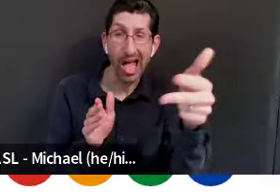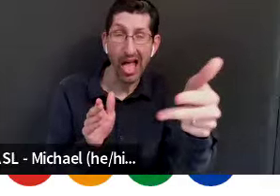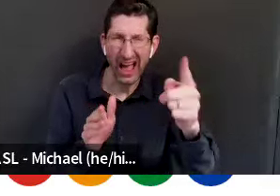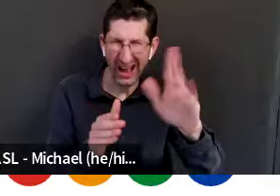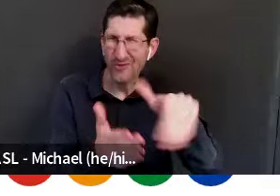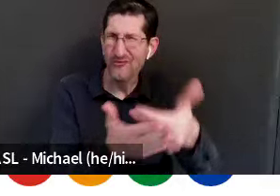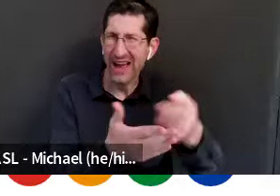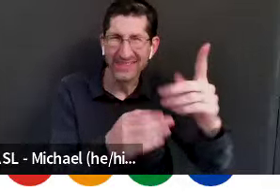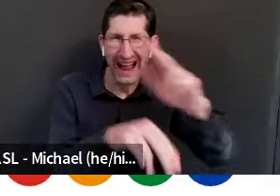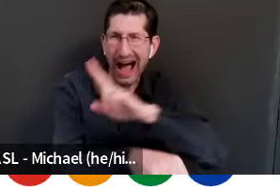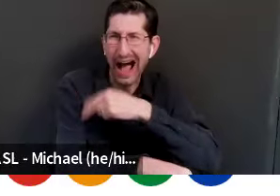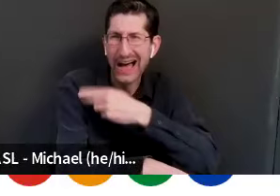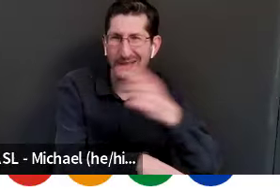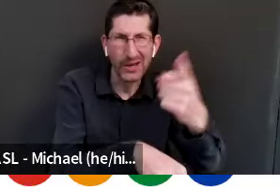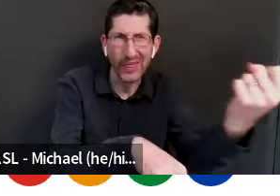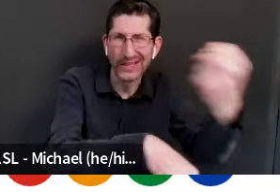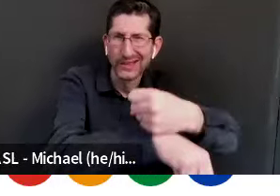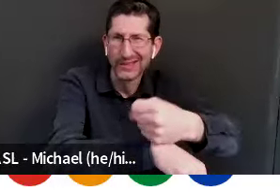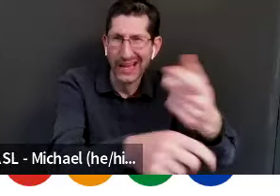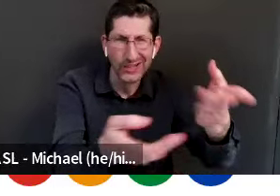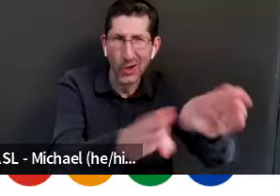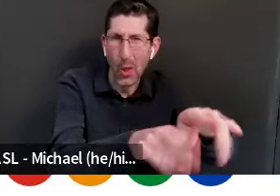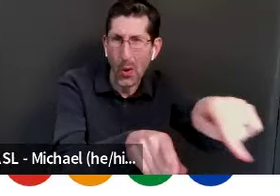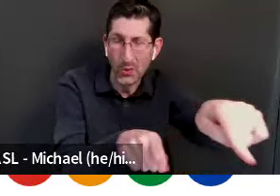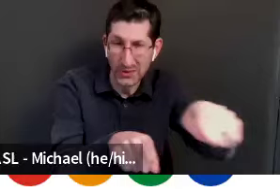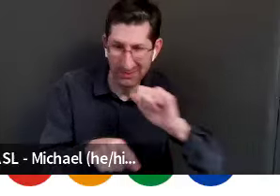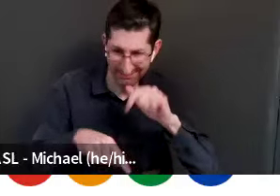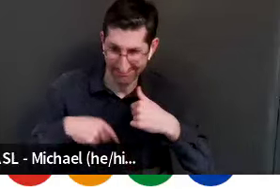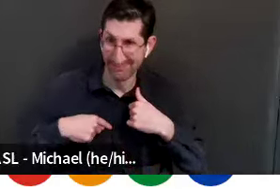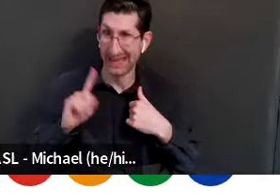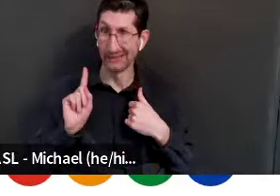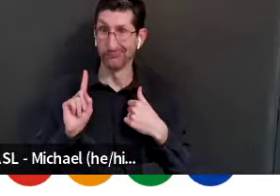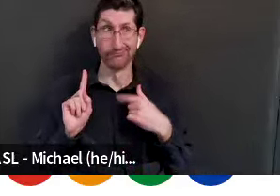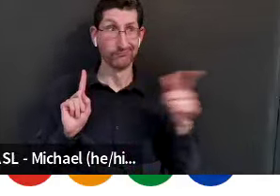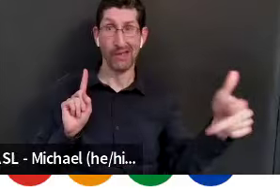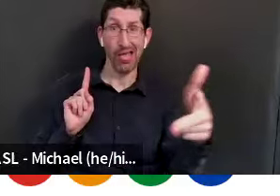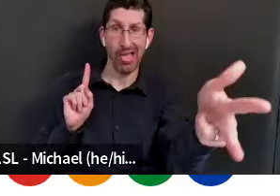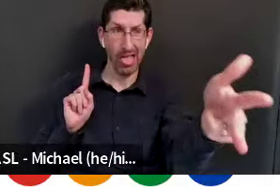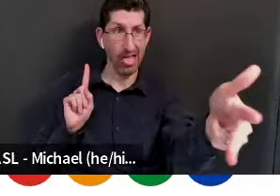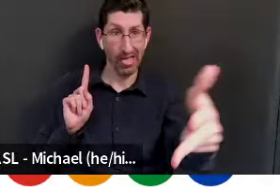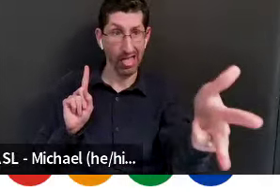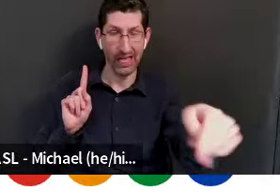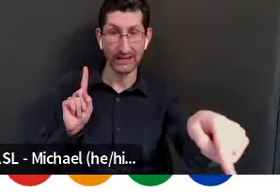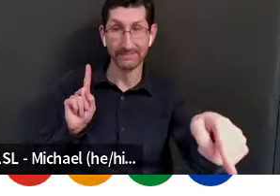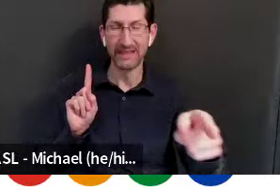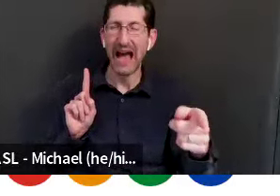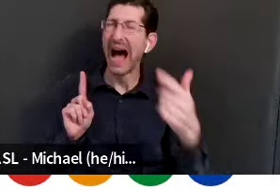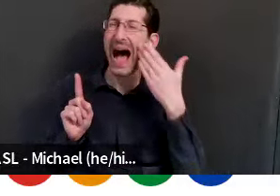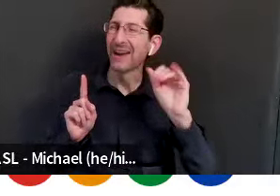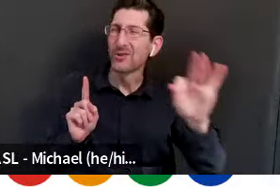LOCATE ME. THEY KEPT GOING TO A CLOSED HOSPITAL NEARBY.